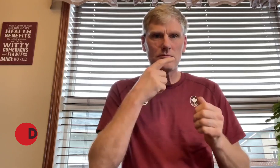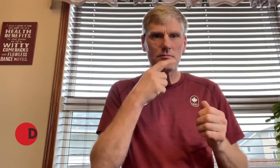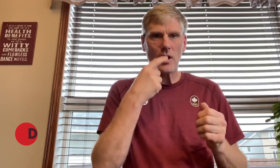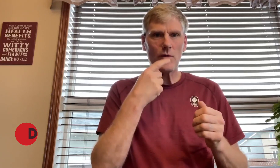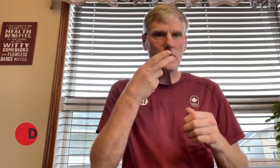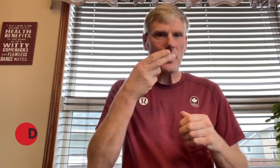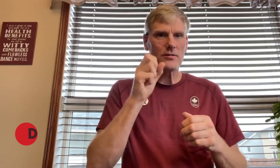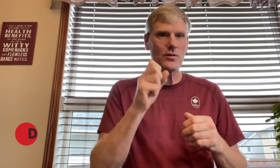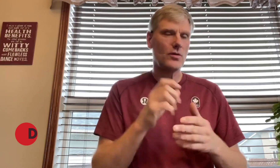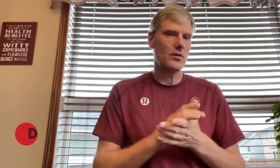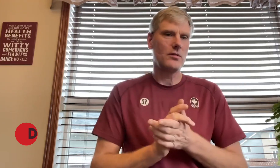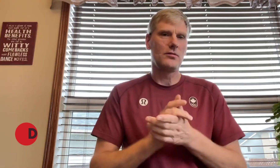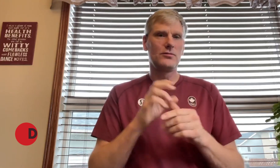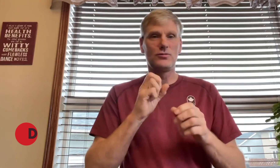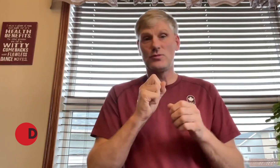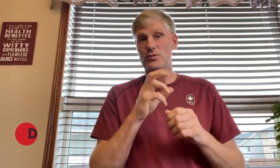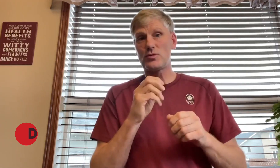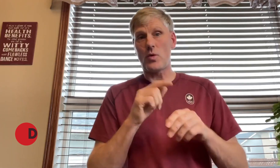and played against hearing students.